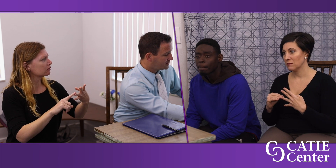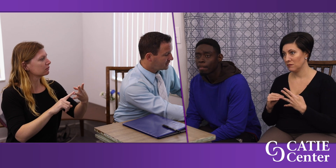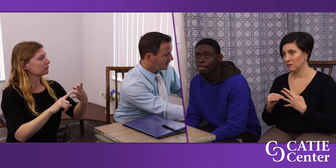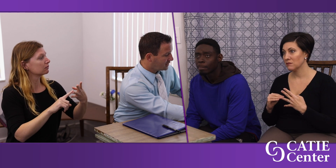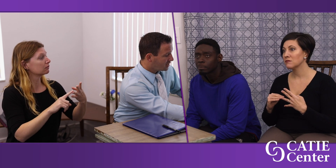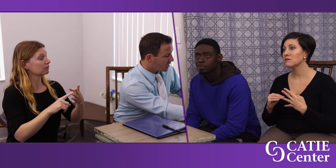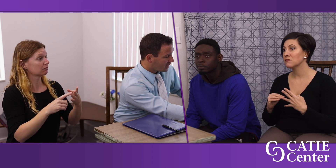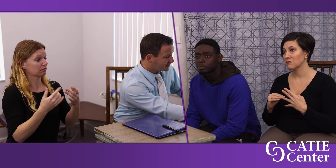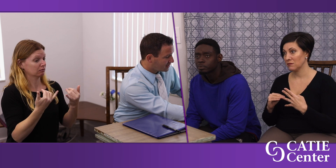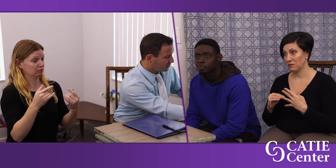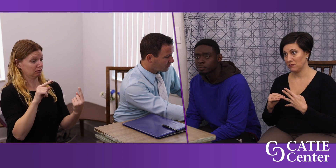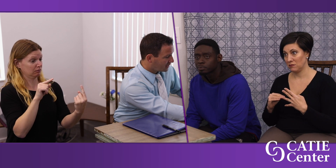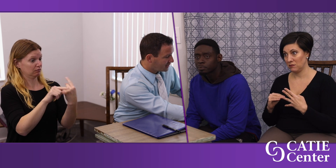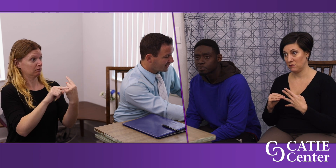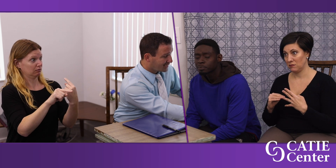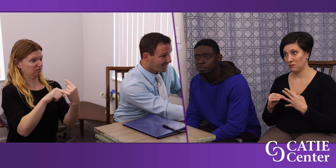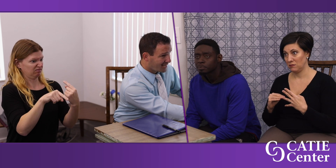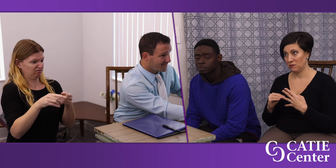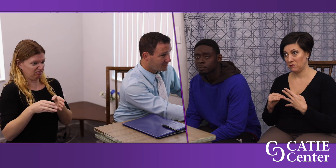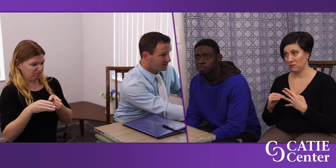or C) accelerating lane ahead